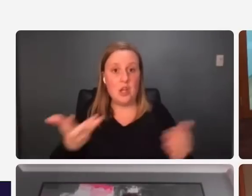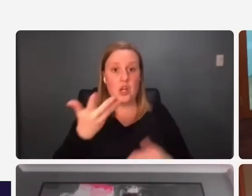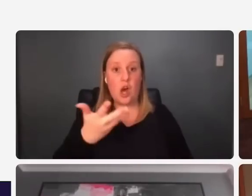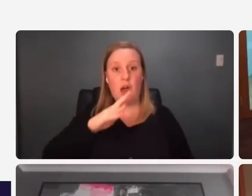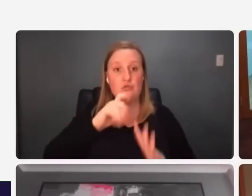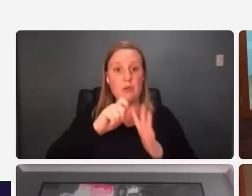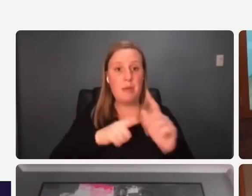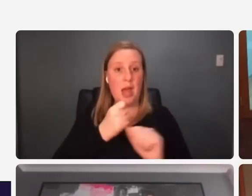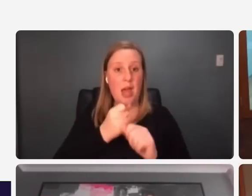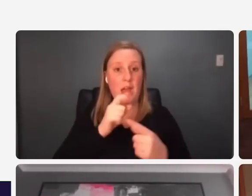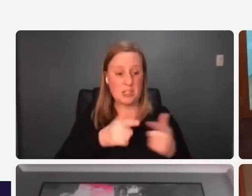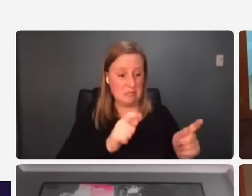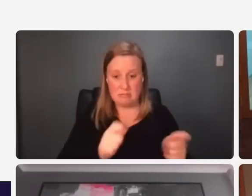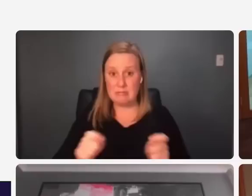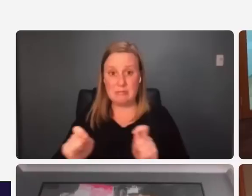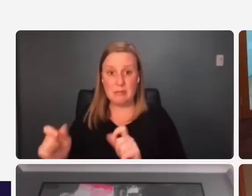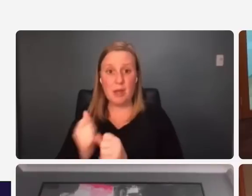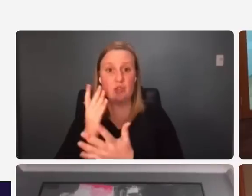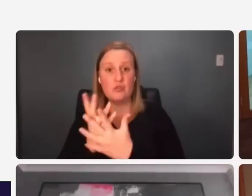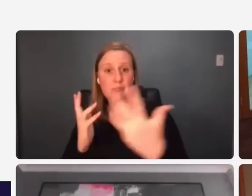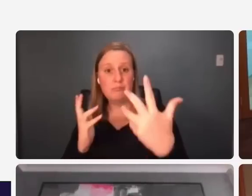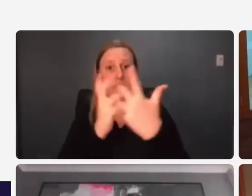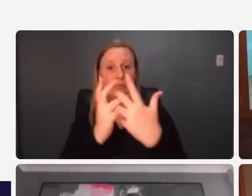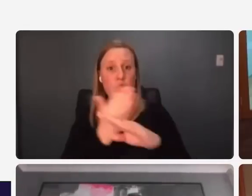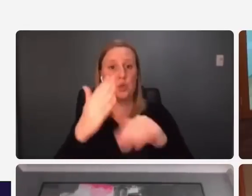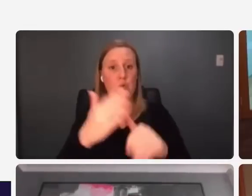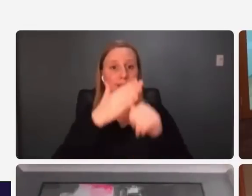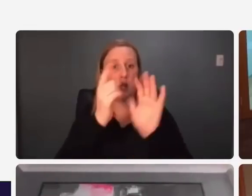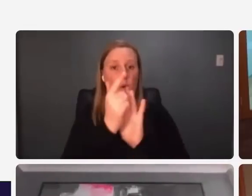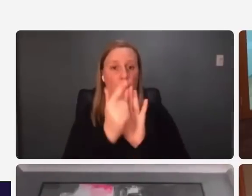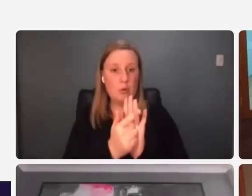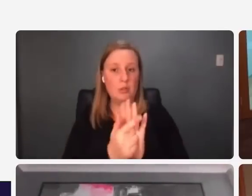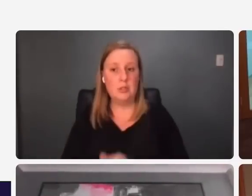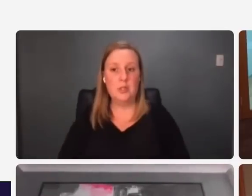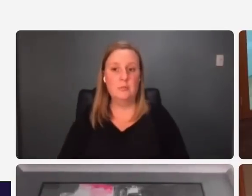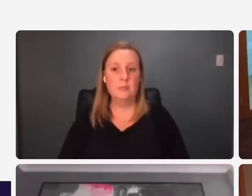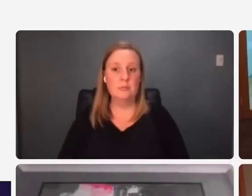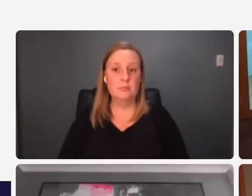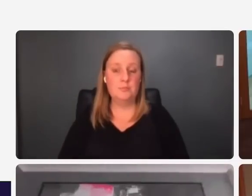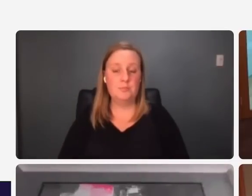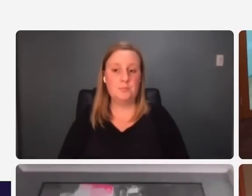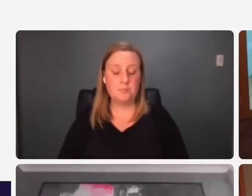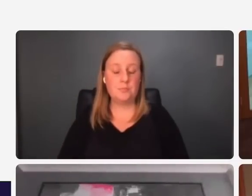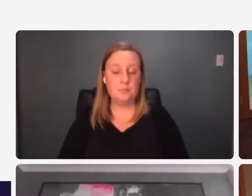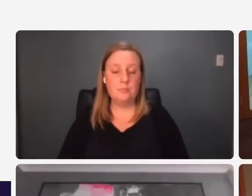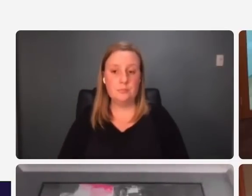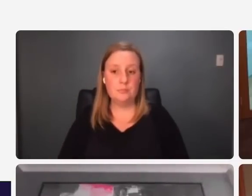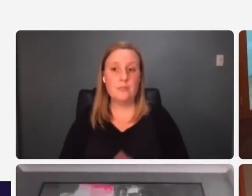it fits into the new framework. So my hope is that when we go public with the Bill for